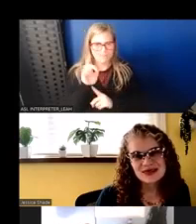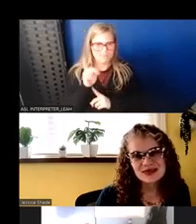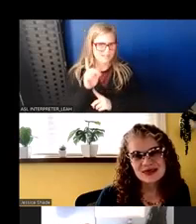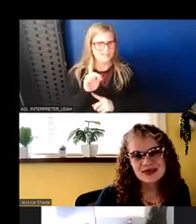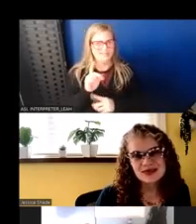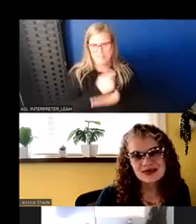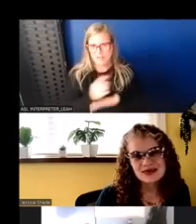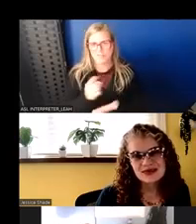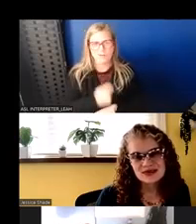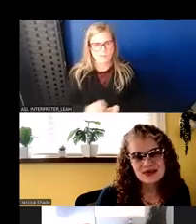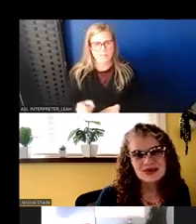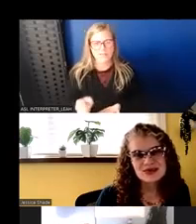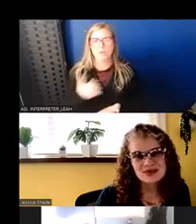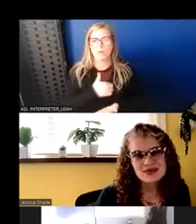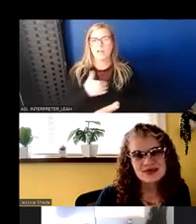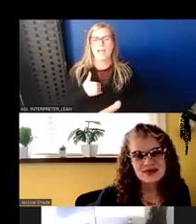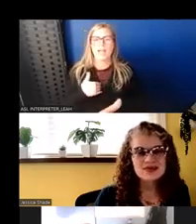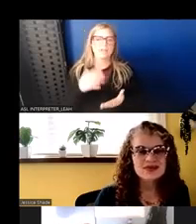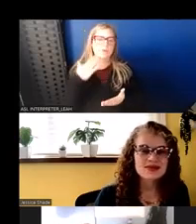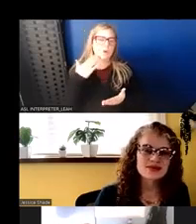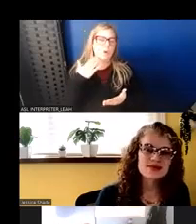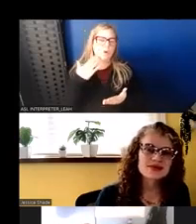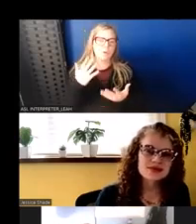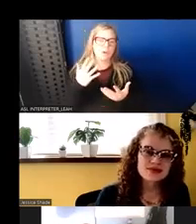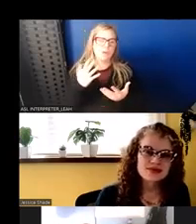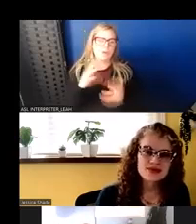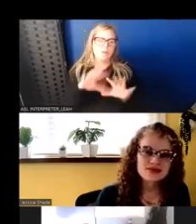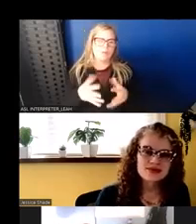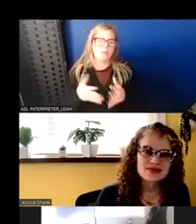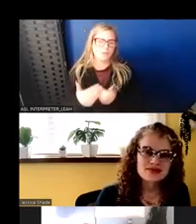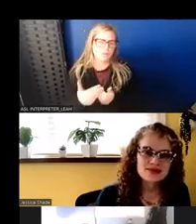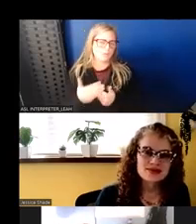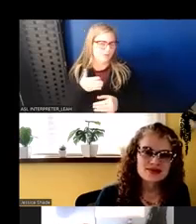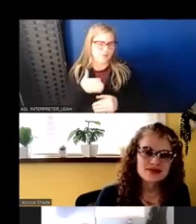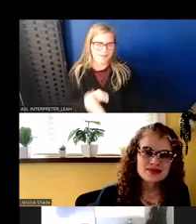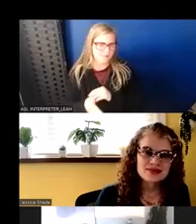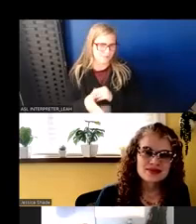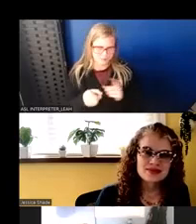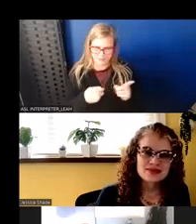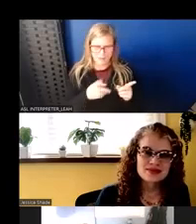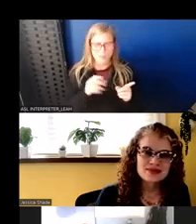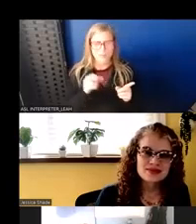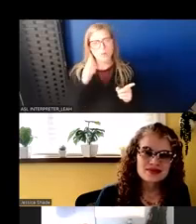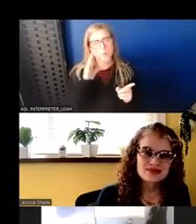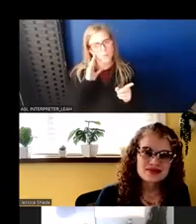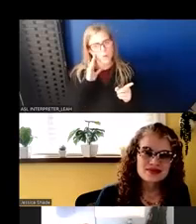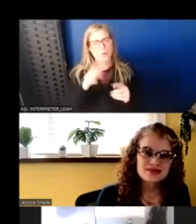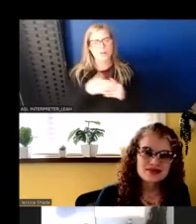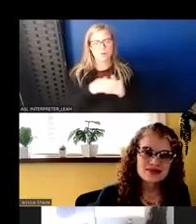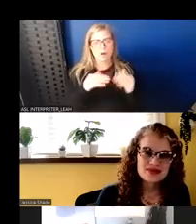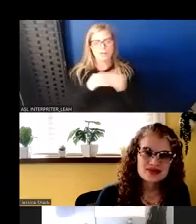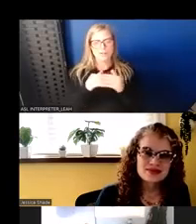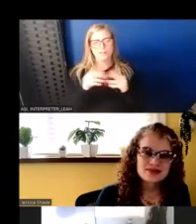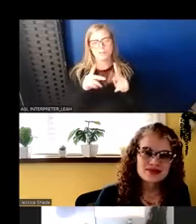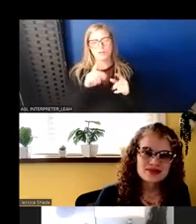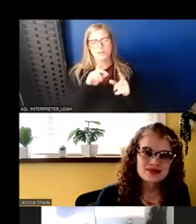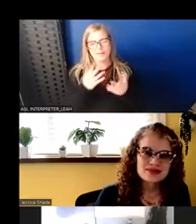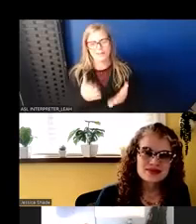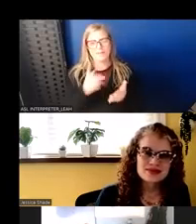classroom times so that we could always find a time that everybody could be there for part of it. I never have been a part of a team where people have said I